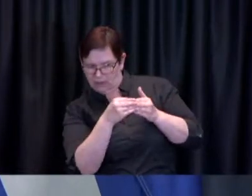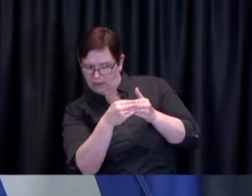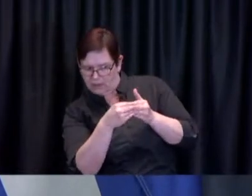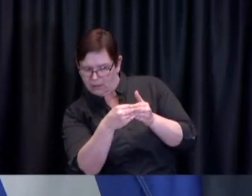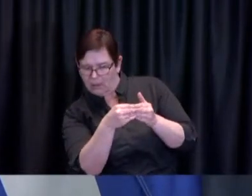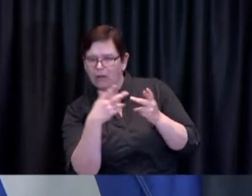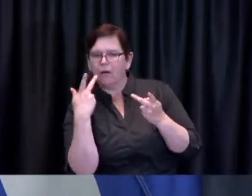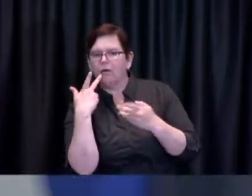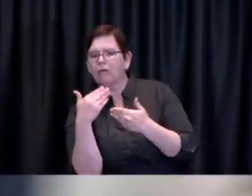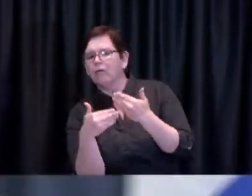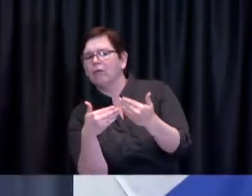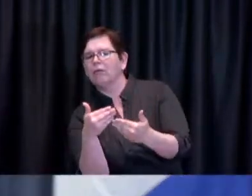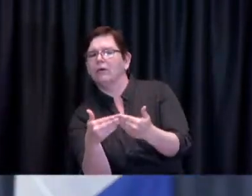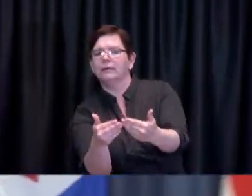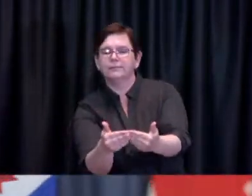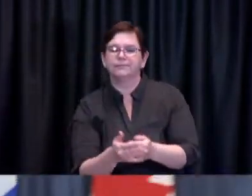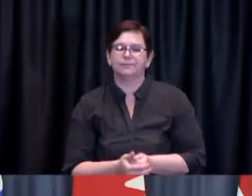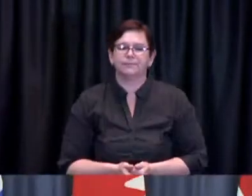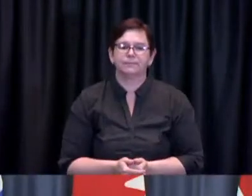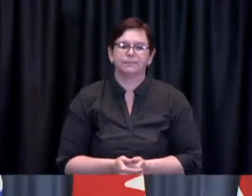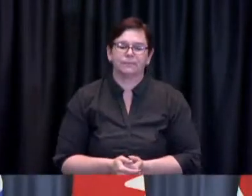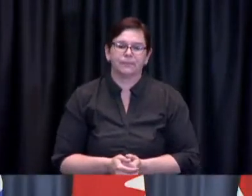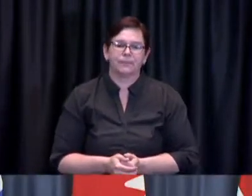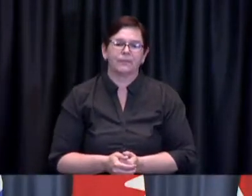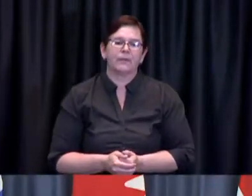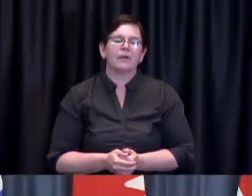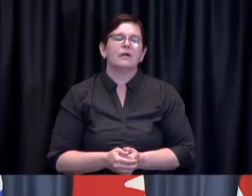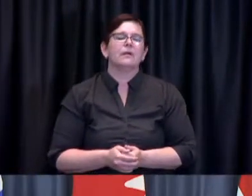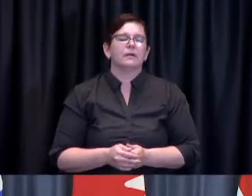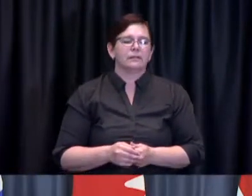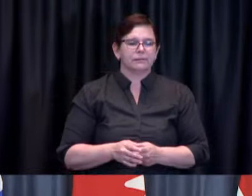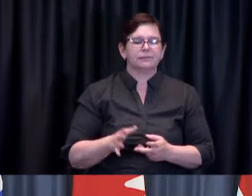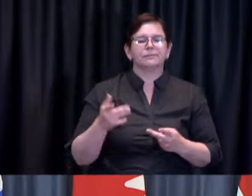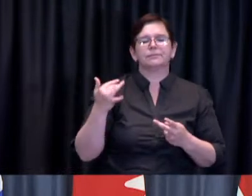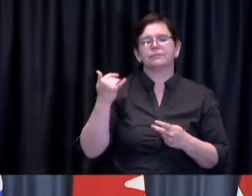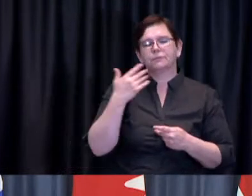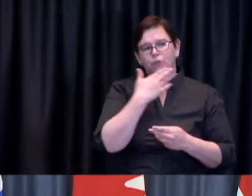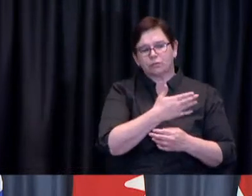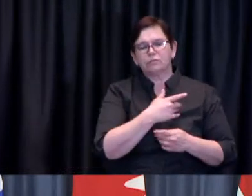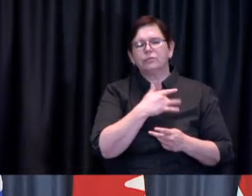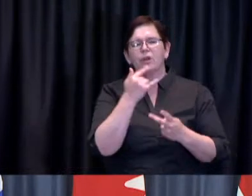okay thank you Dr. de Villa and a question for Mayor Tory from my colleague Catherine Ward